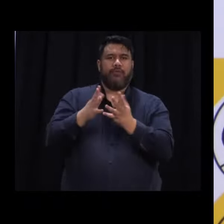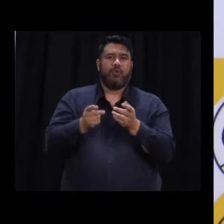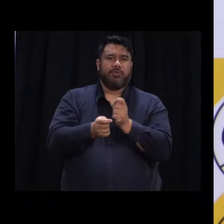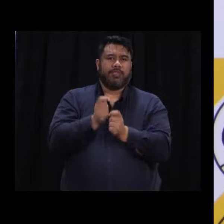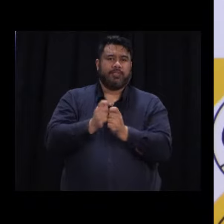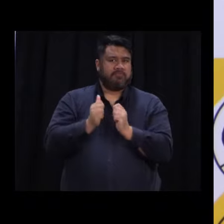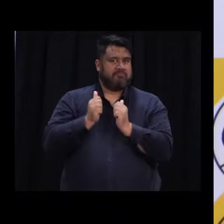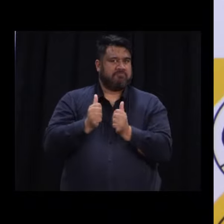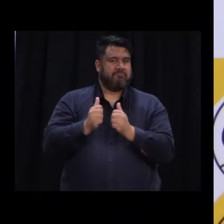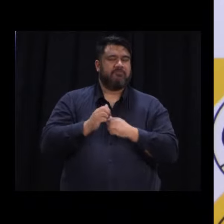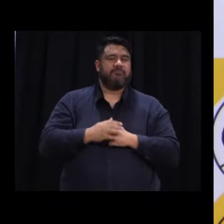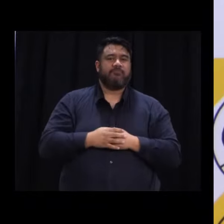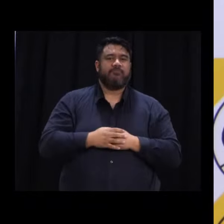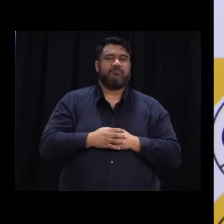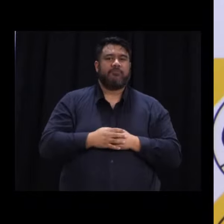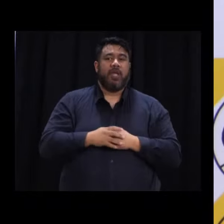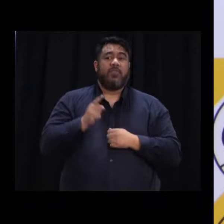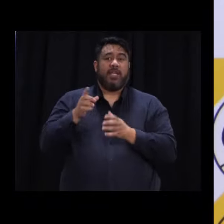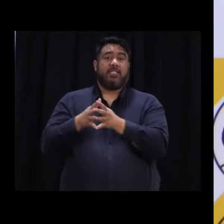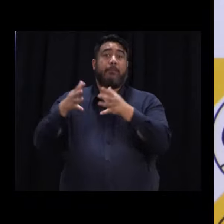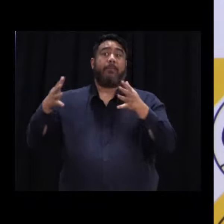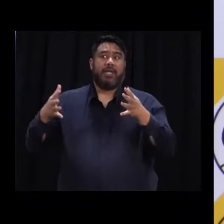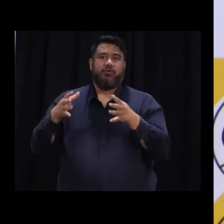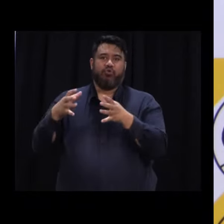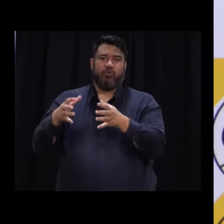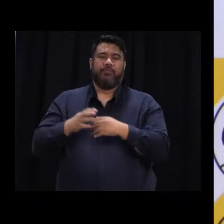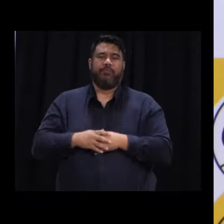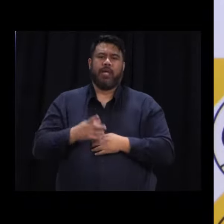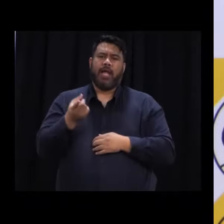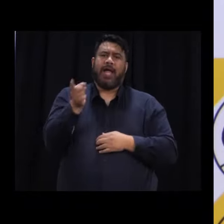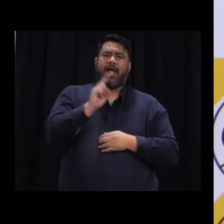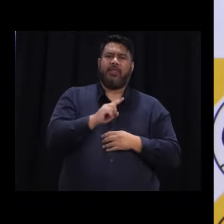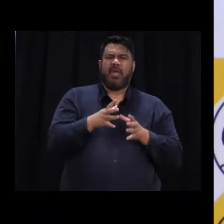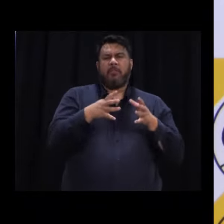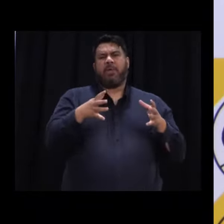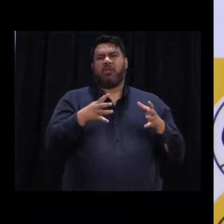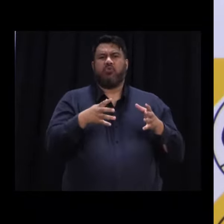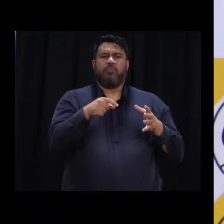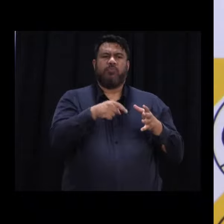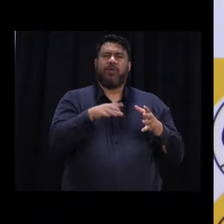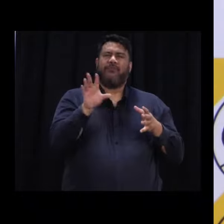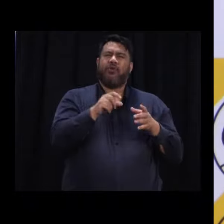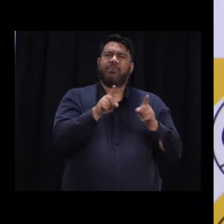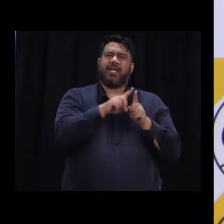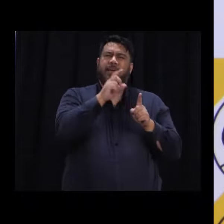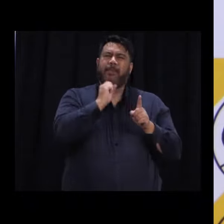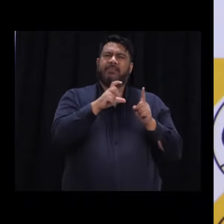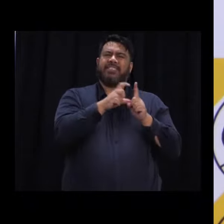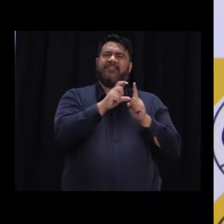their response to their request for testing and that is proceeding very well. The